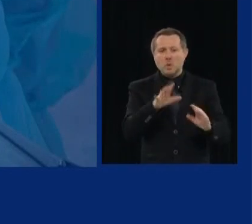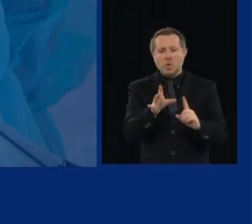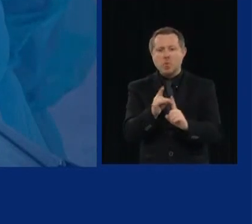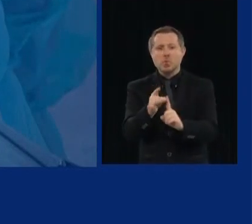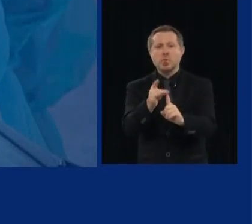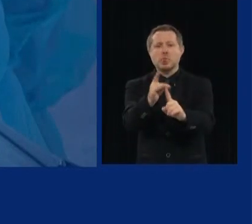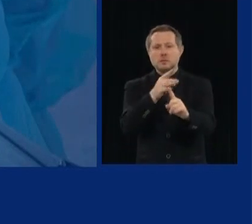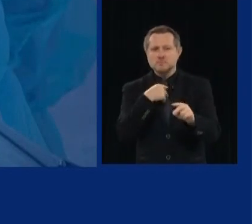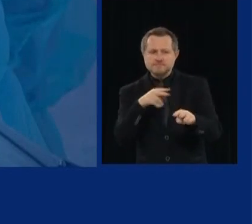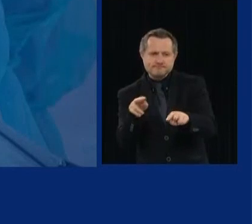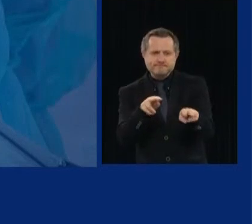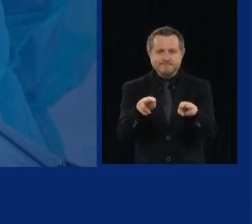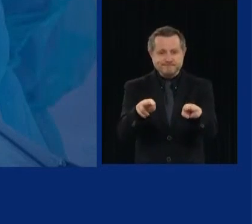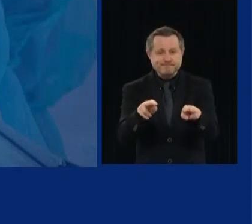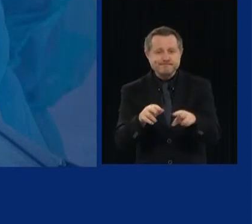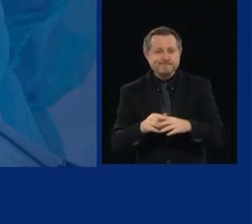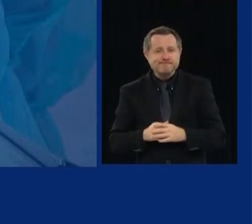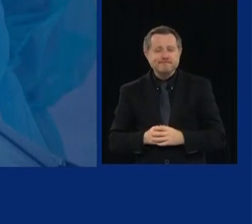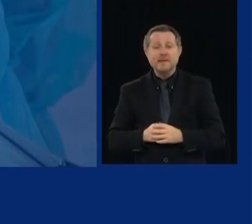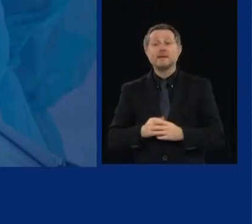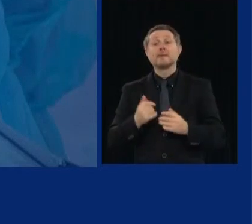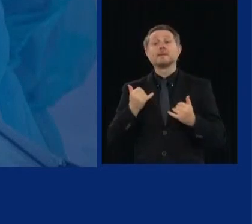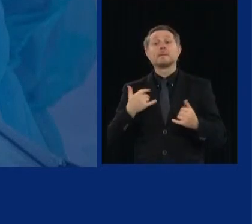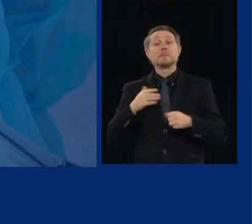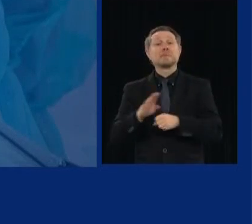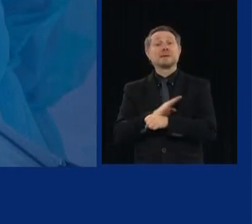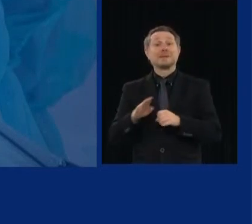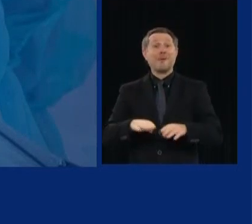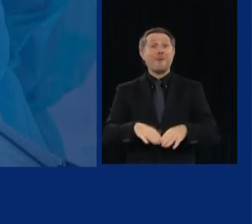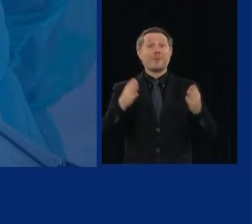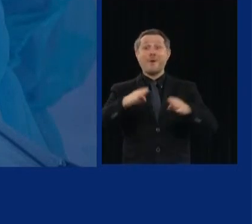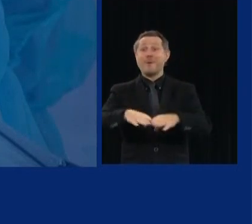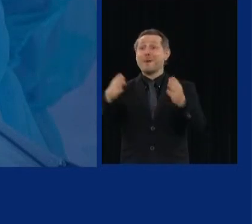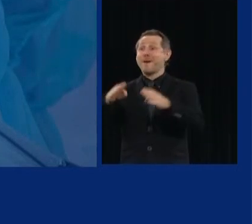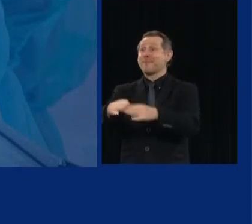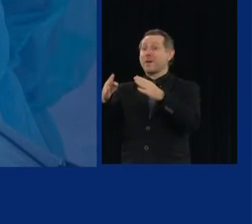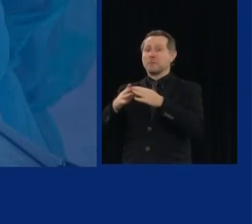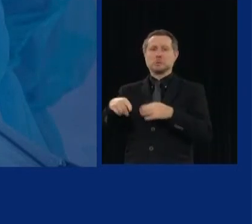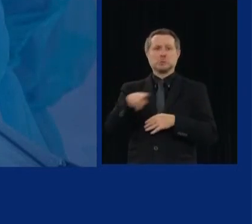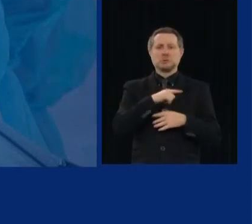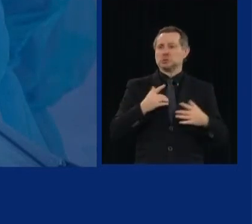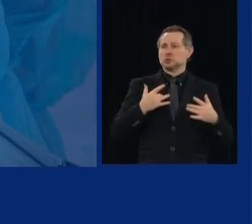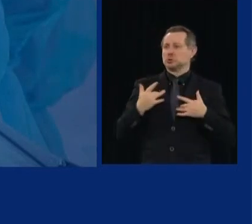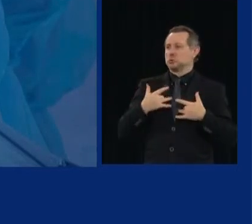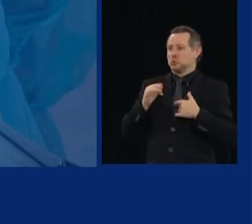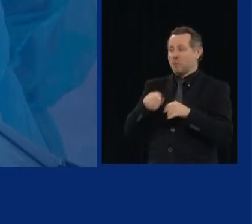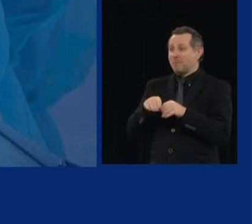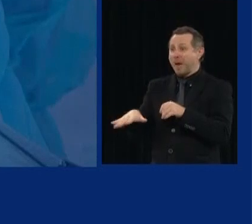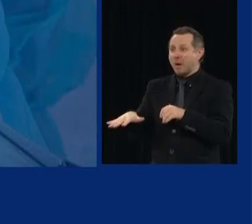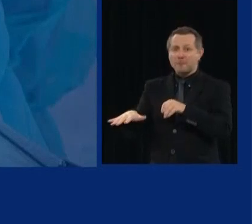NOW TESTING IS REALLY GOING TO BE HELPFUL IN MONITORING THE VIRUS. RIGHT?